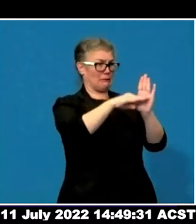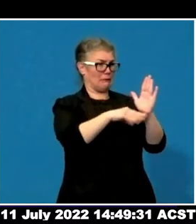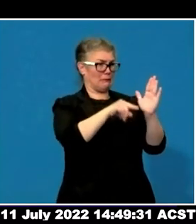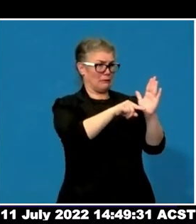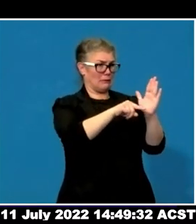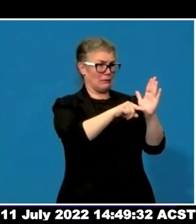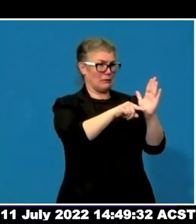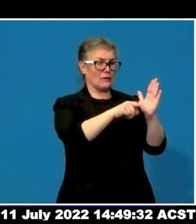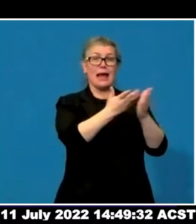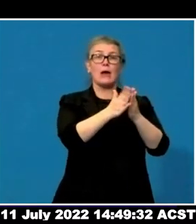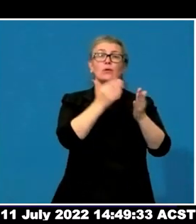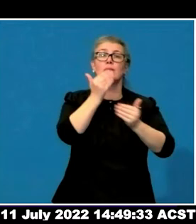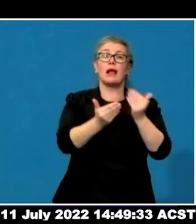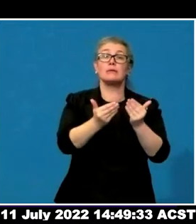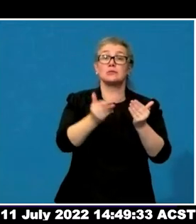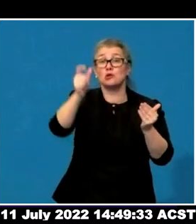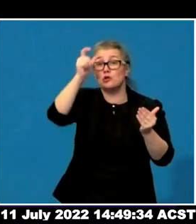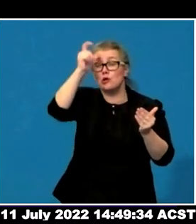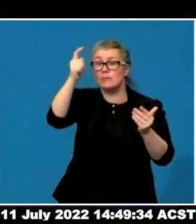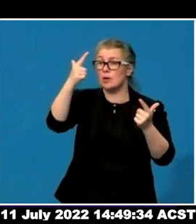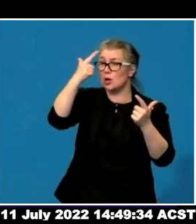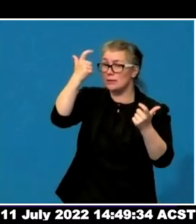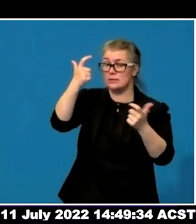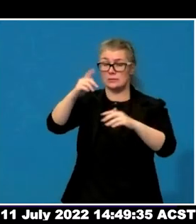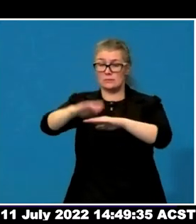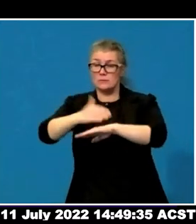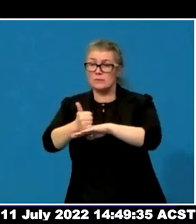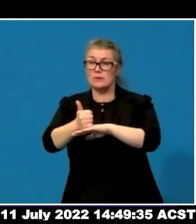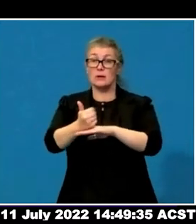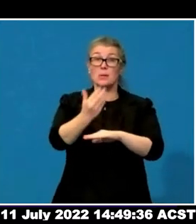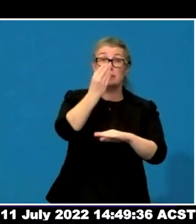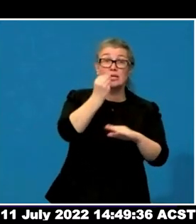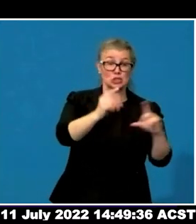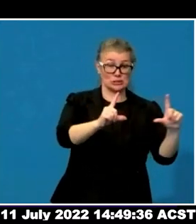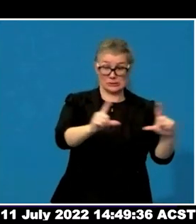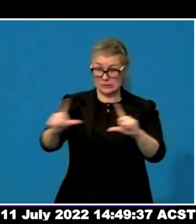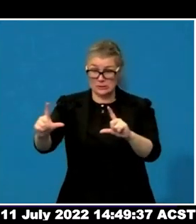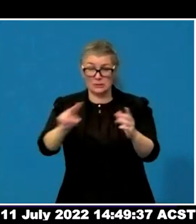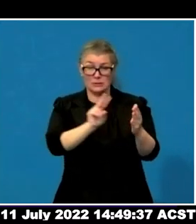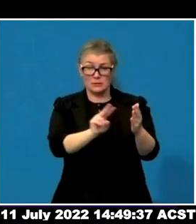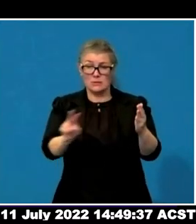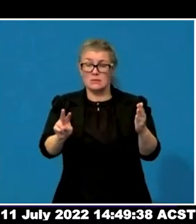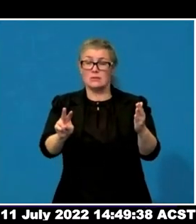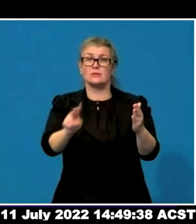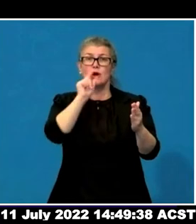through concepts, through construct in terms of pictures so that people can really understand what's happening for them.